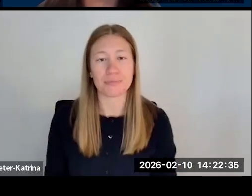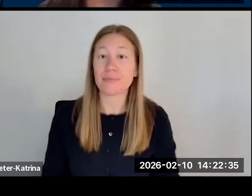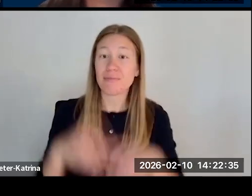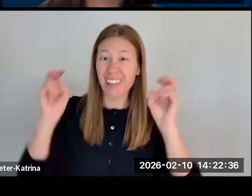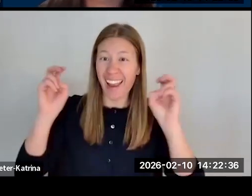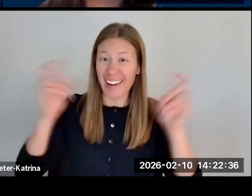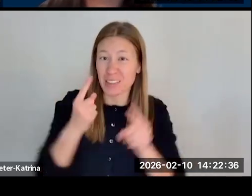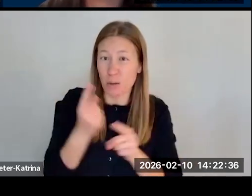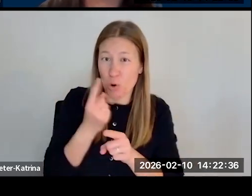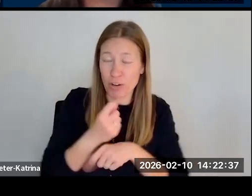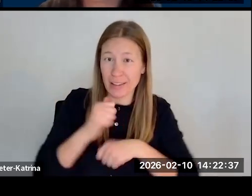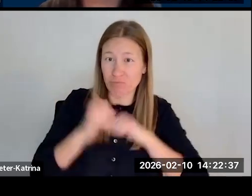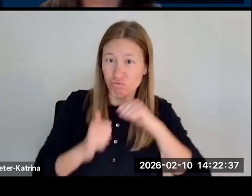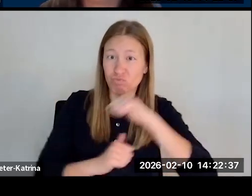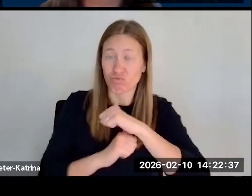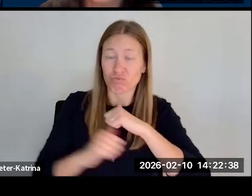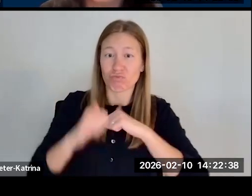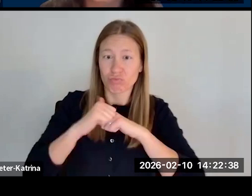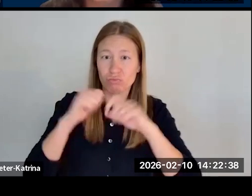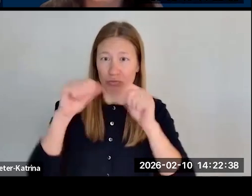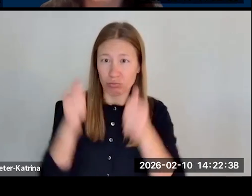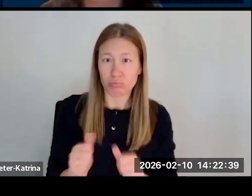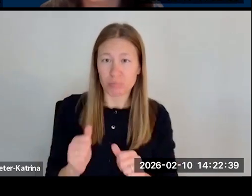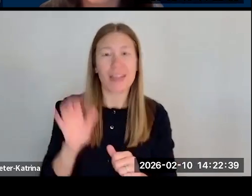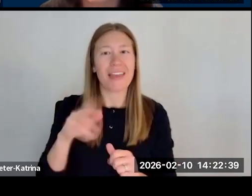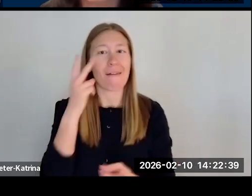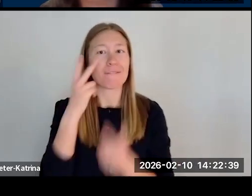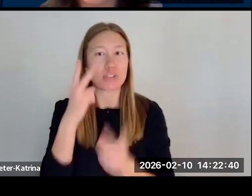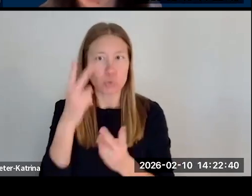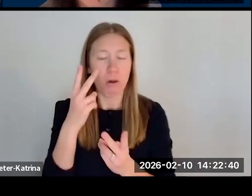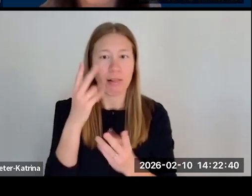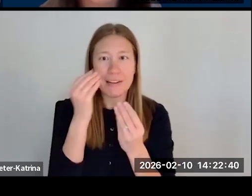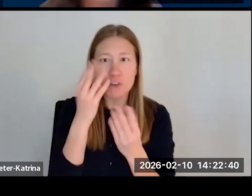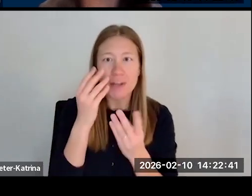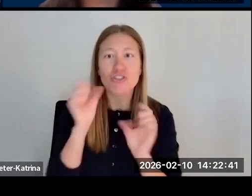that visual cue can be interpreted by assistive technology as well.